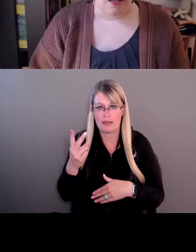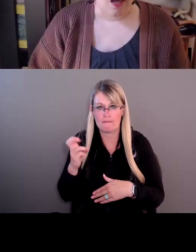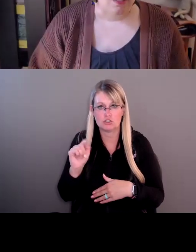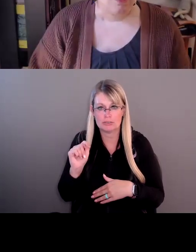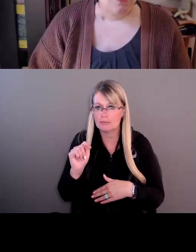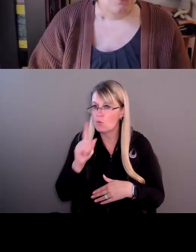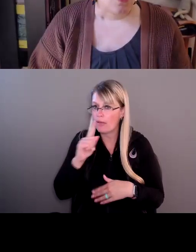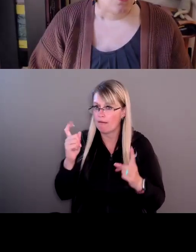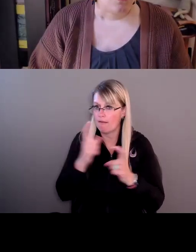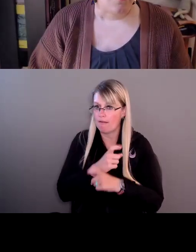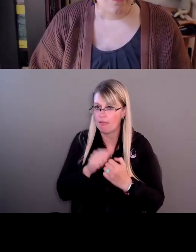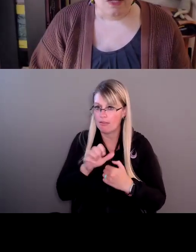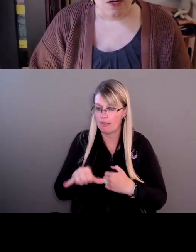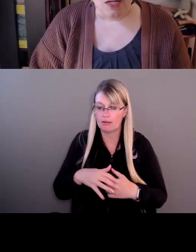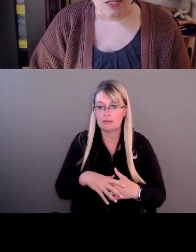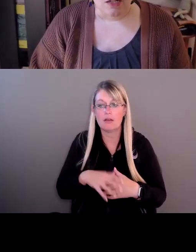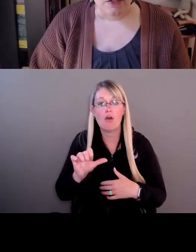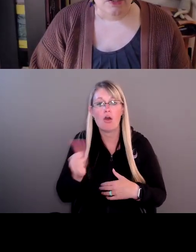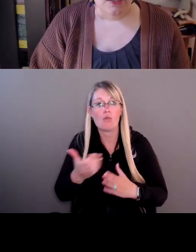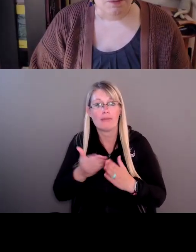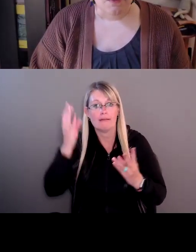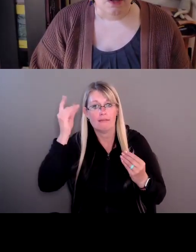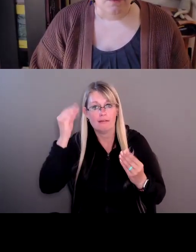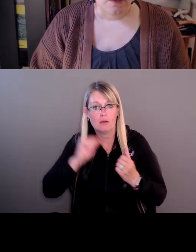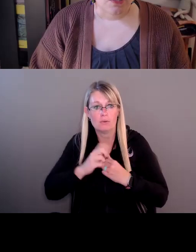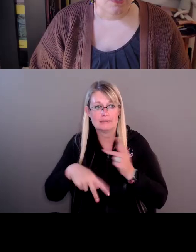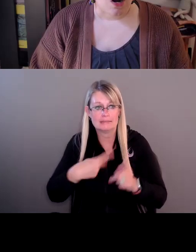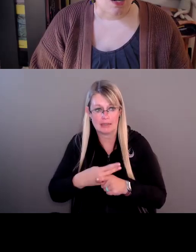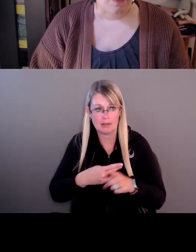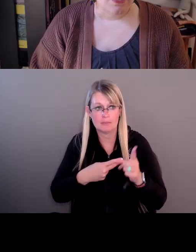than that. So other things that are considered types of neurodivergence are things like